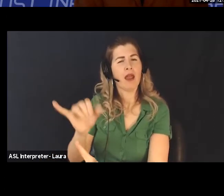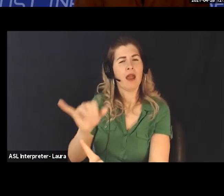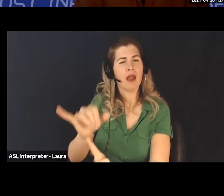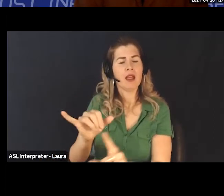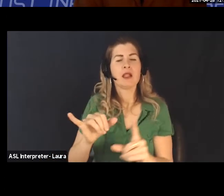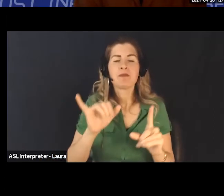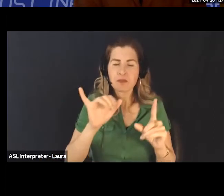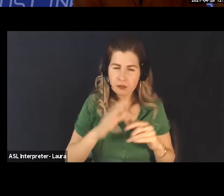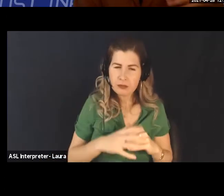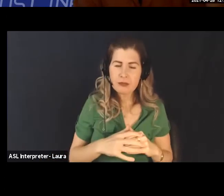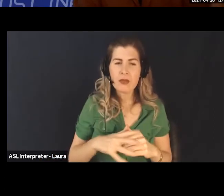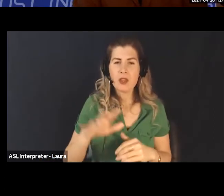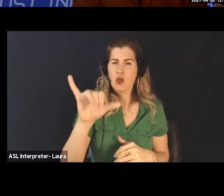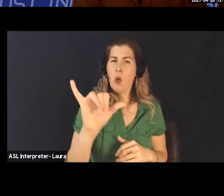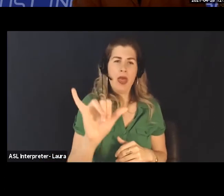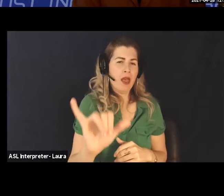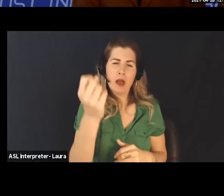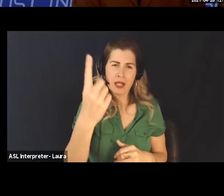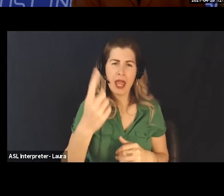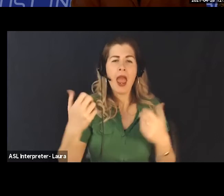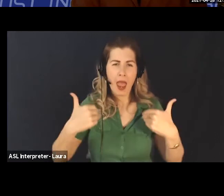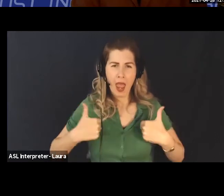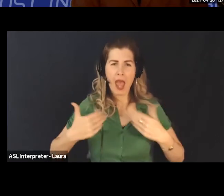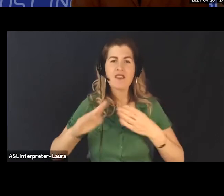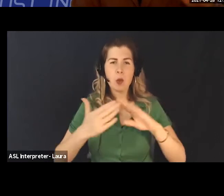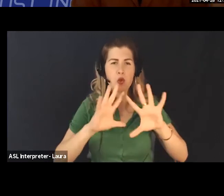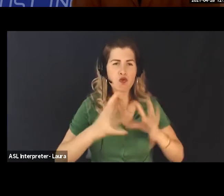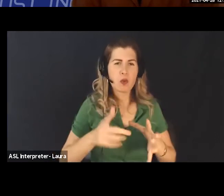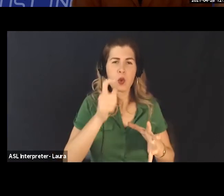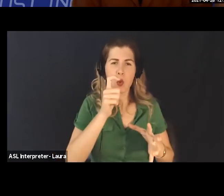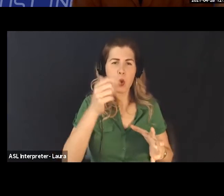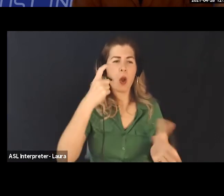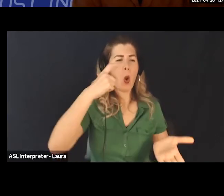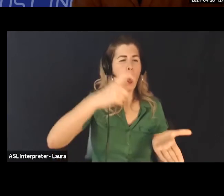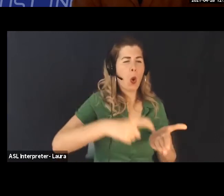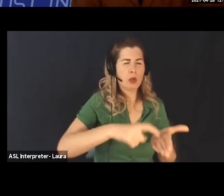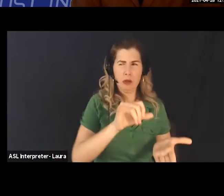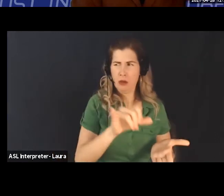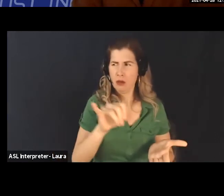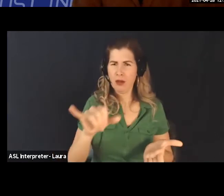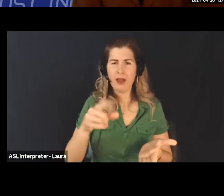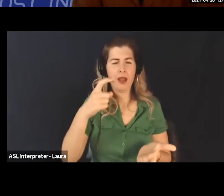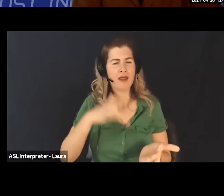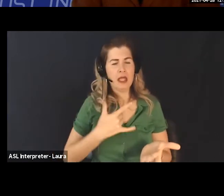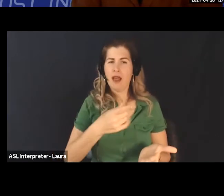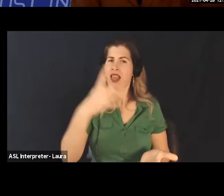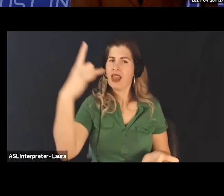already had this experience of surveillance practices. They saw the street lights as potentially intensifying or extending